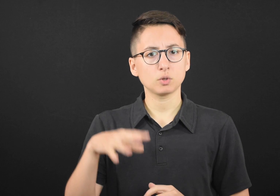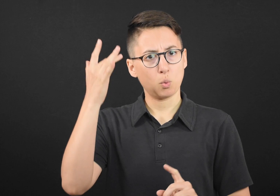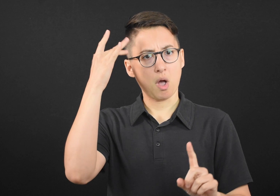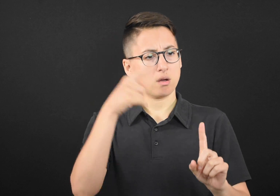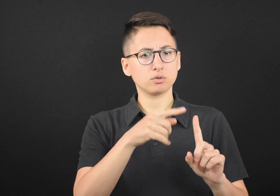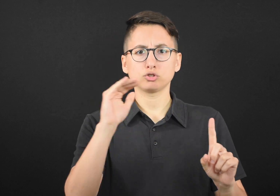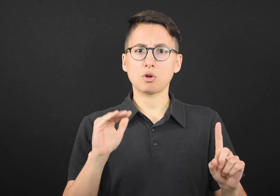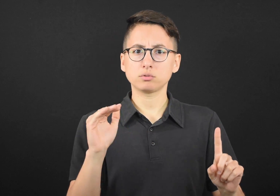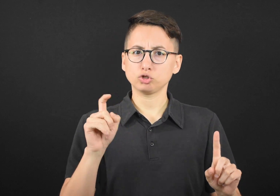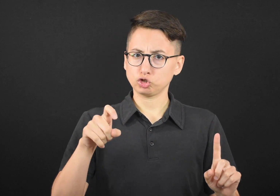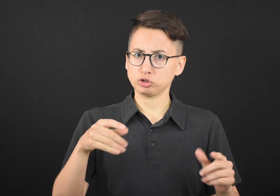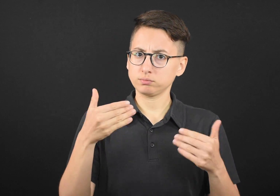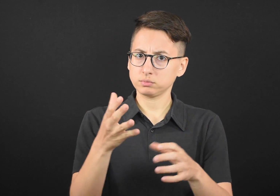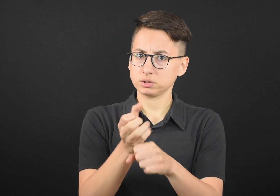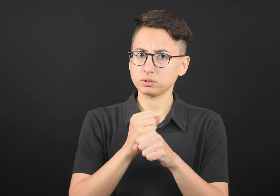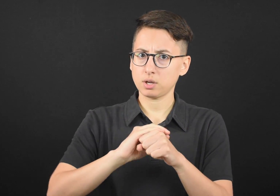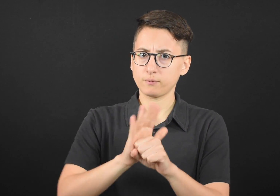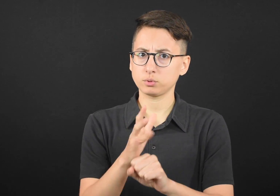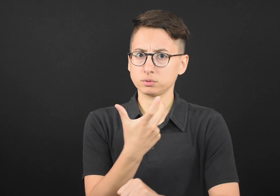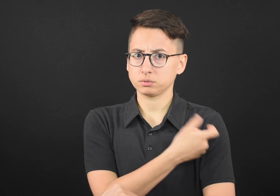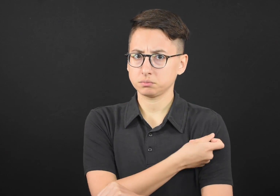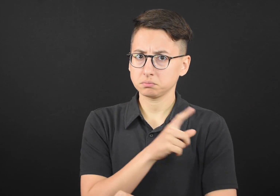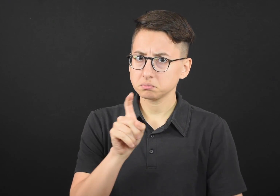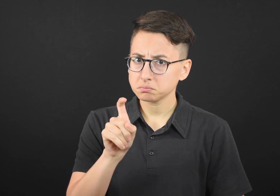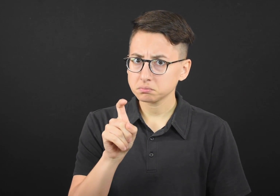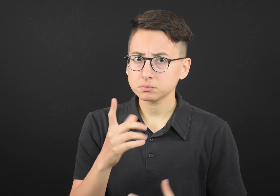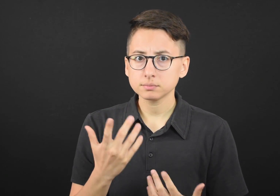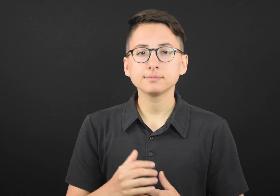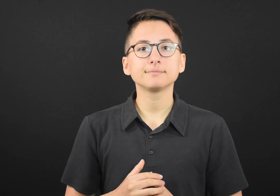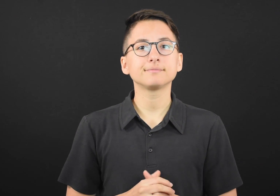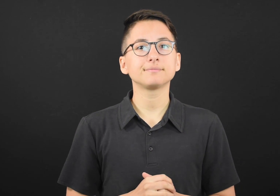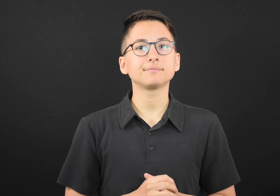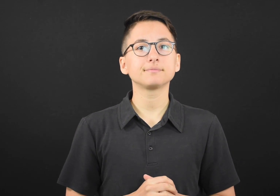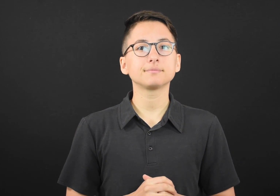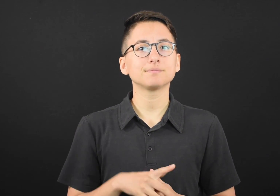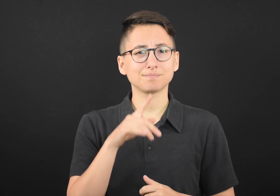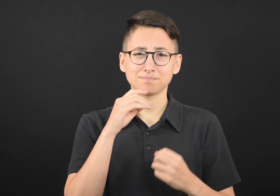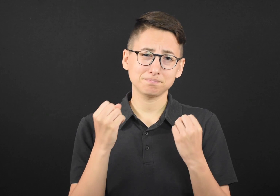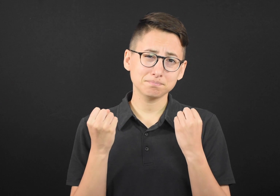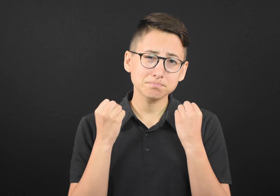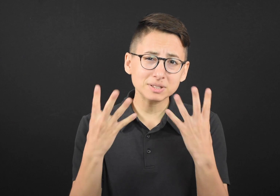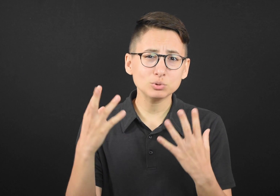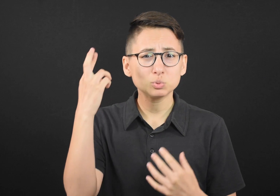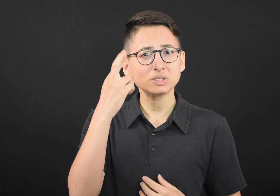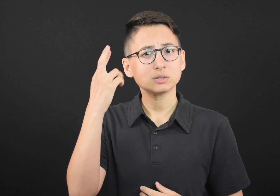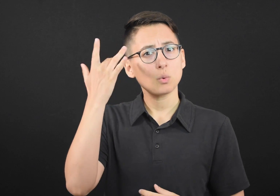Why should my child get the COVID vaccine? There are many reasons that your